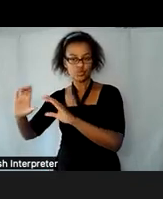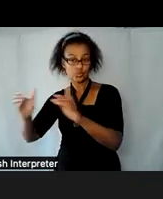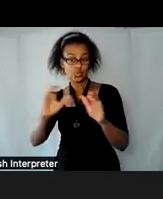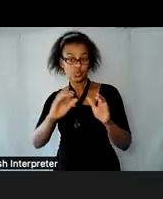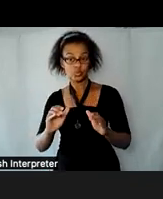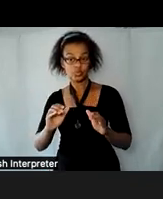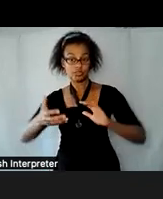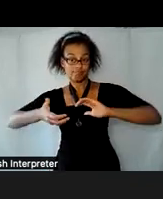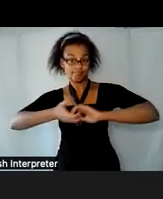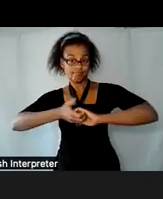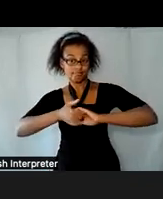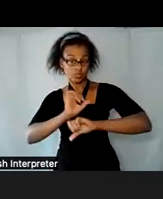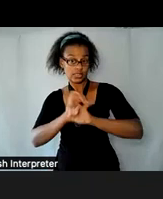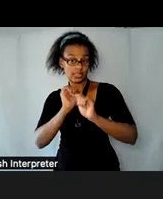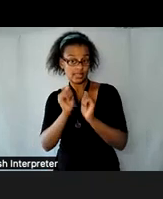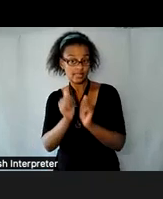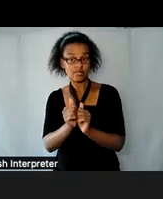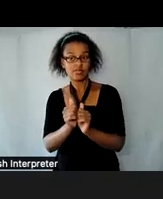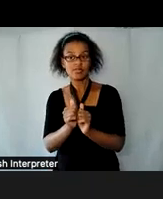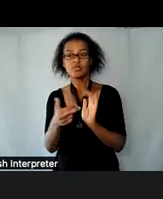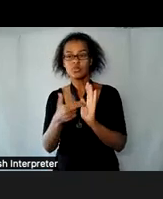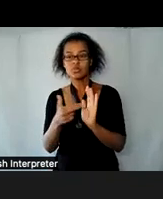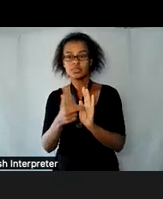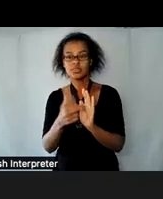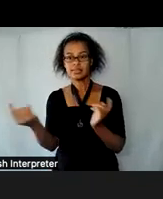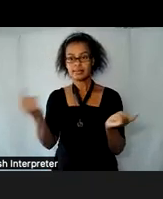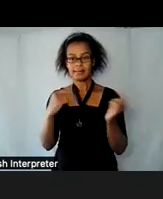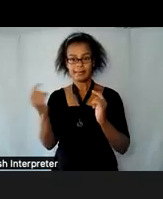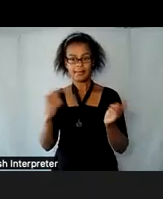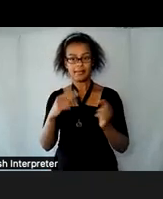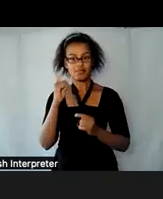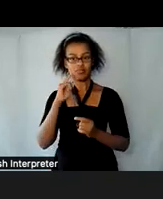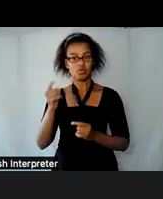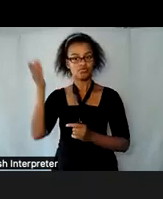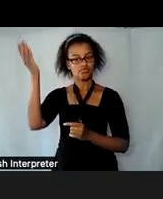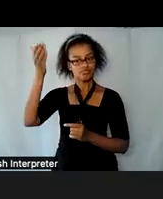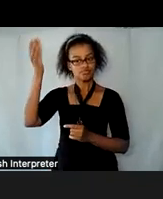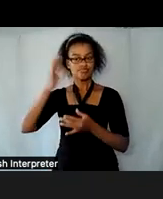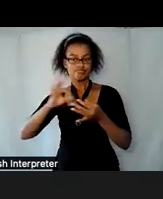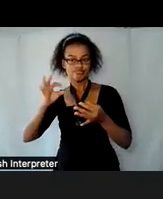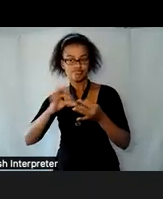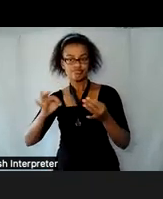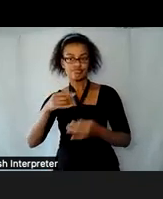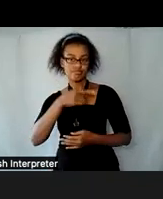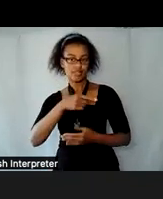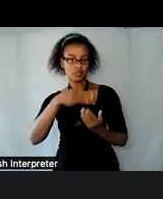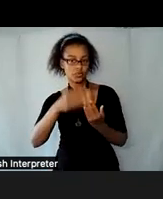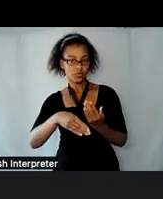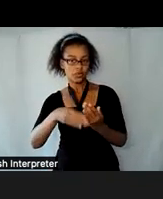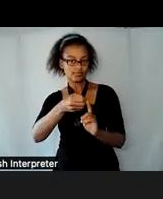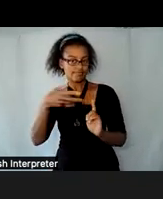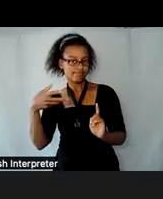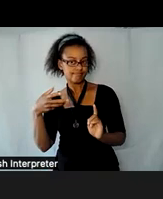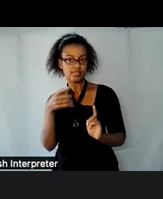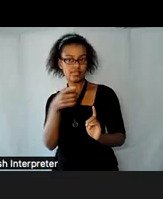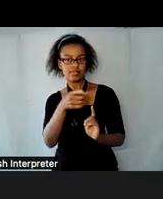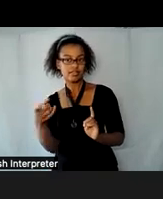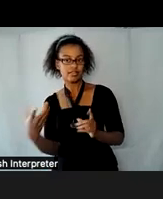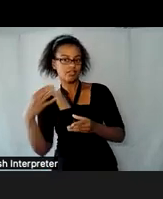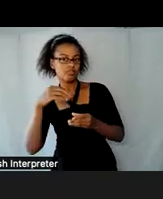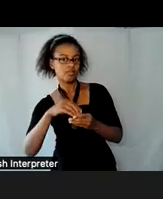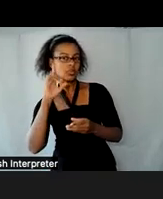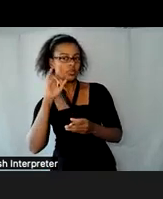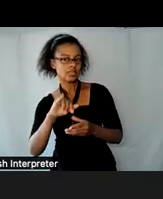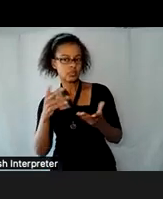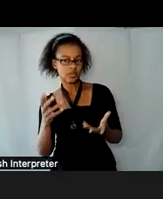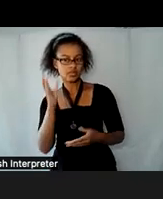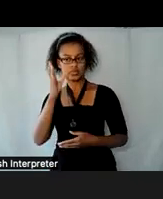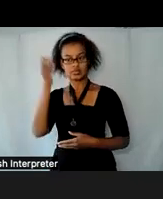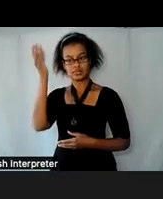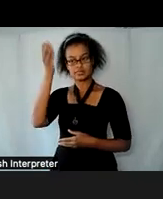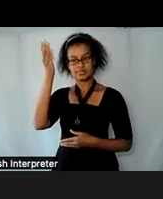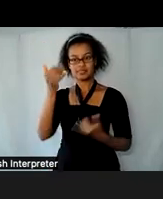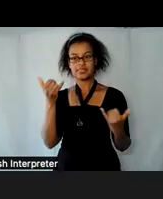you about the program and how they take part in the program.